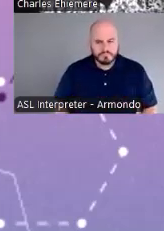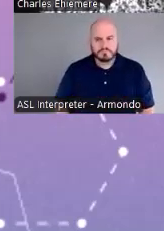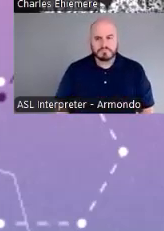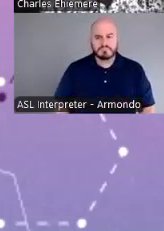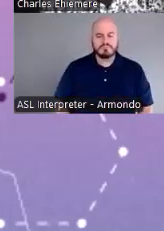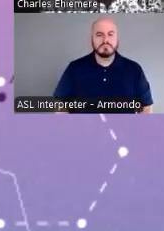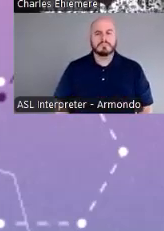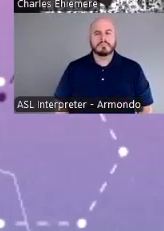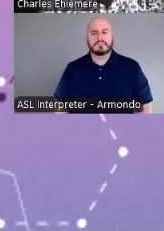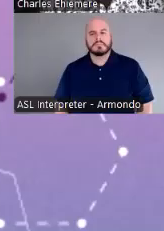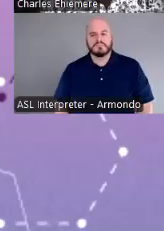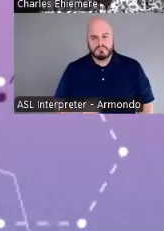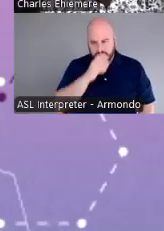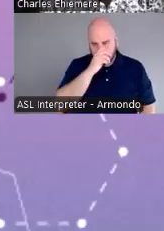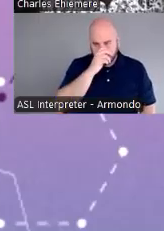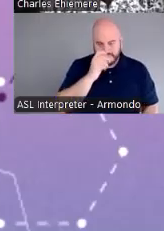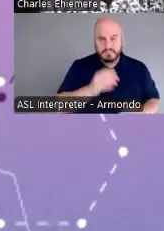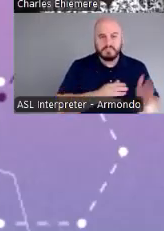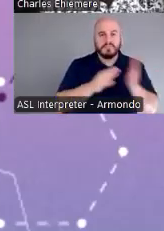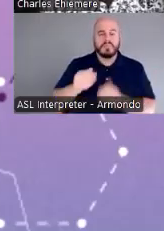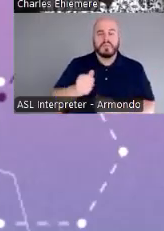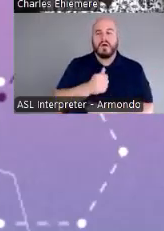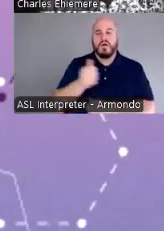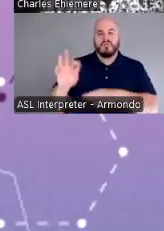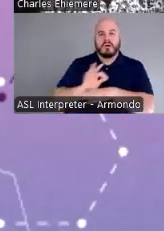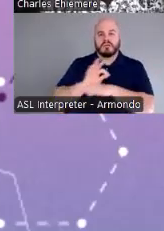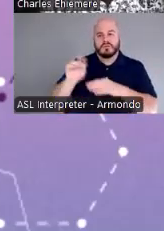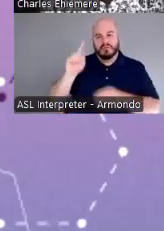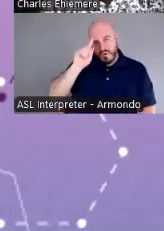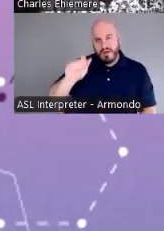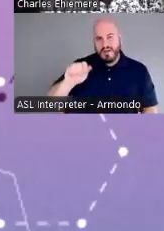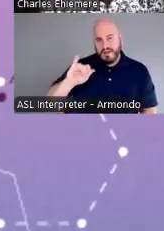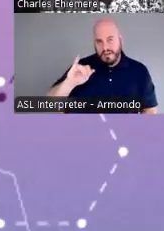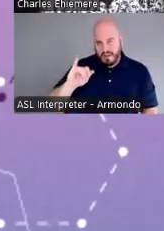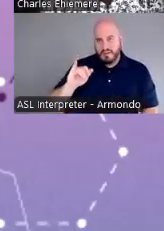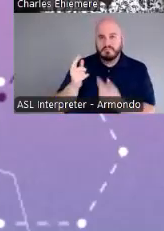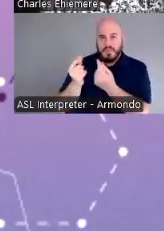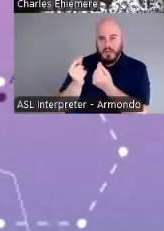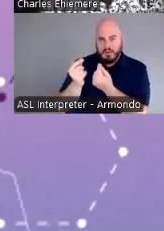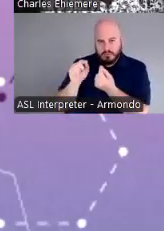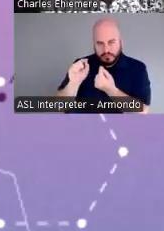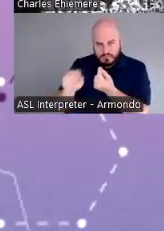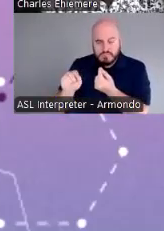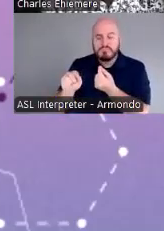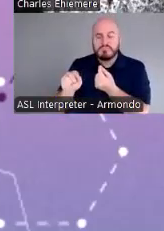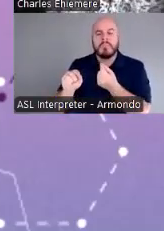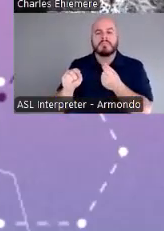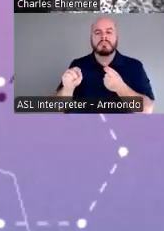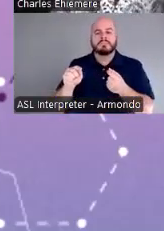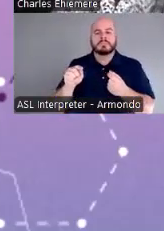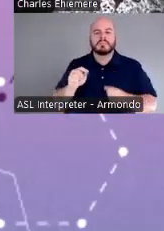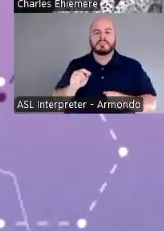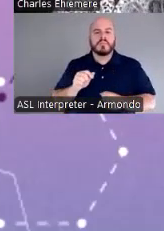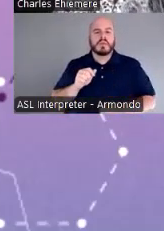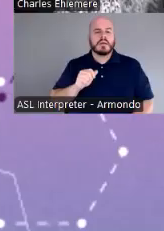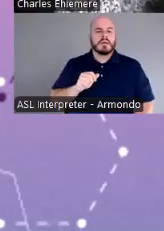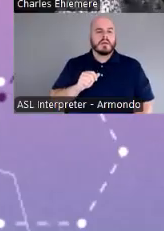And also, what the AI does is that the platform